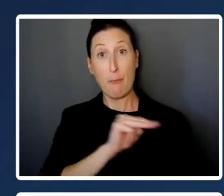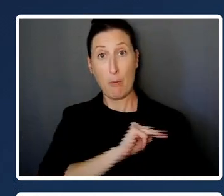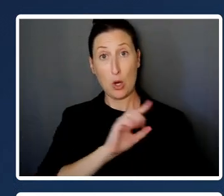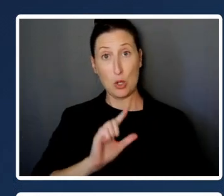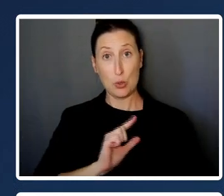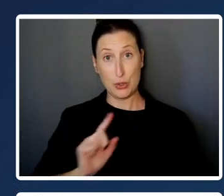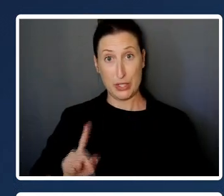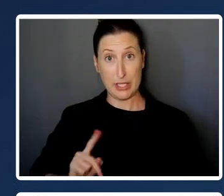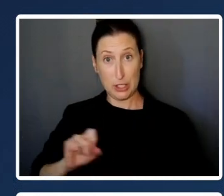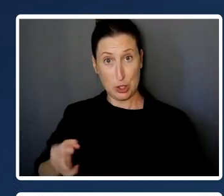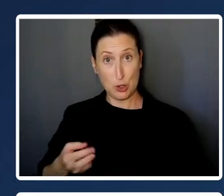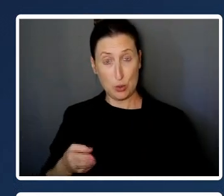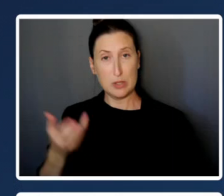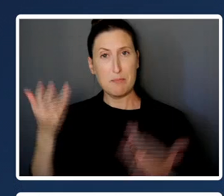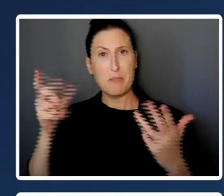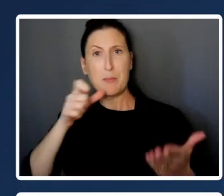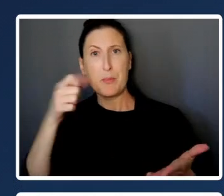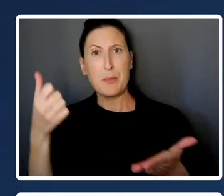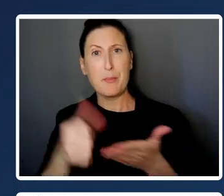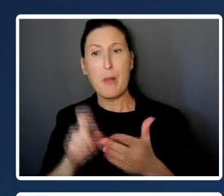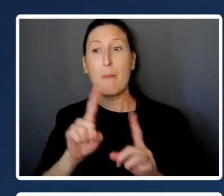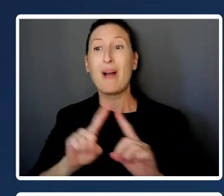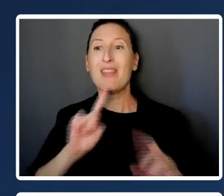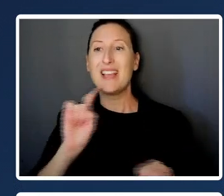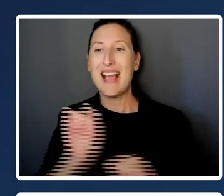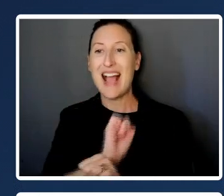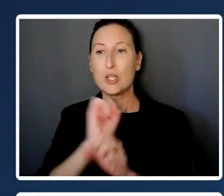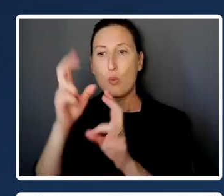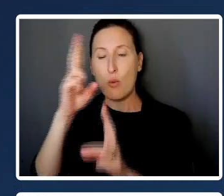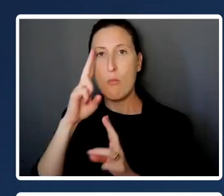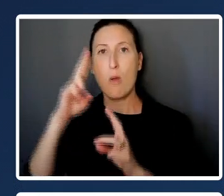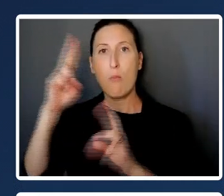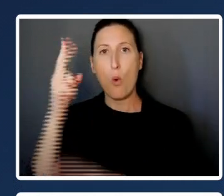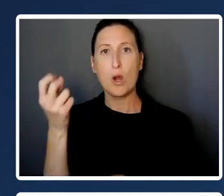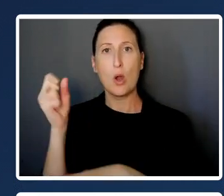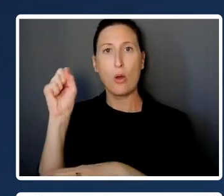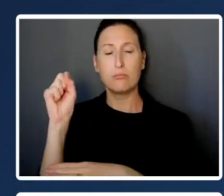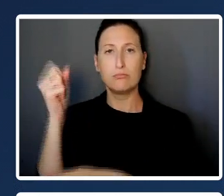but the actual memorial has not. So, I thought that was really interesting that they picked that